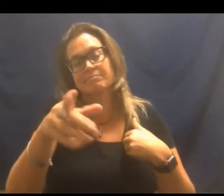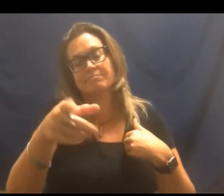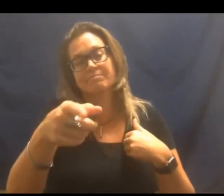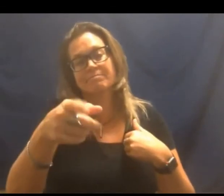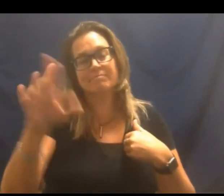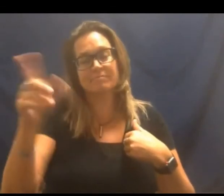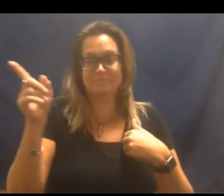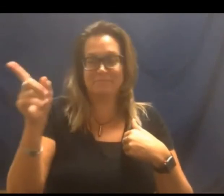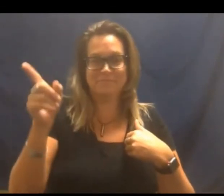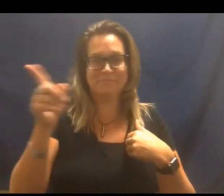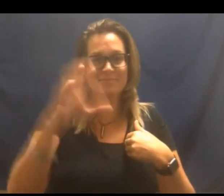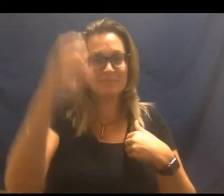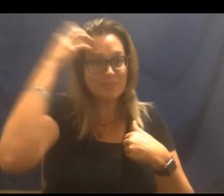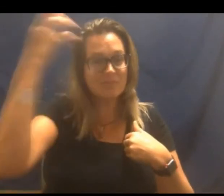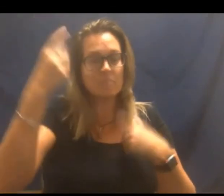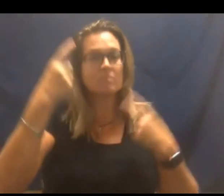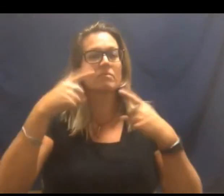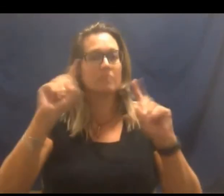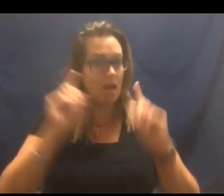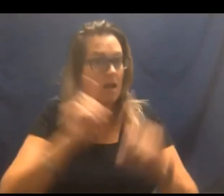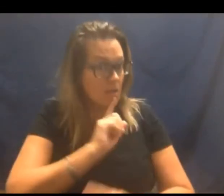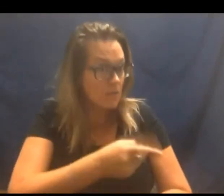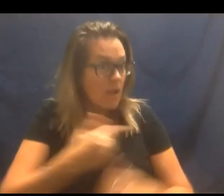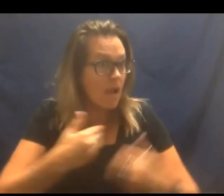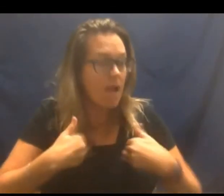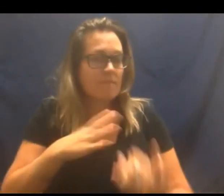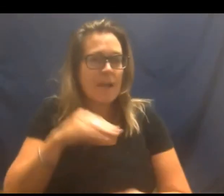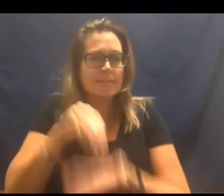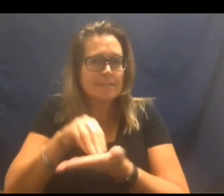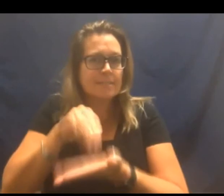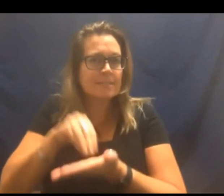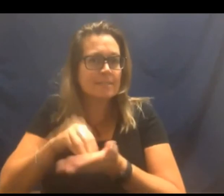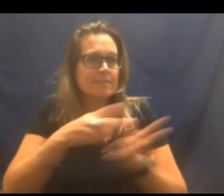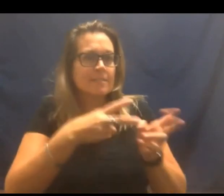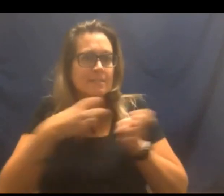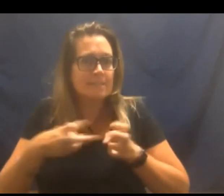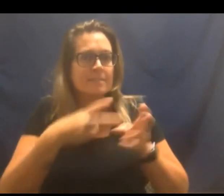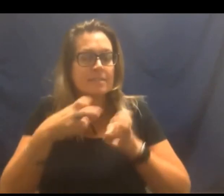signs and found that they had a lot of different components to them. And Stokoe